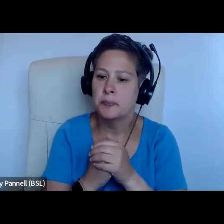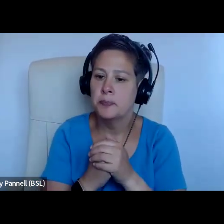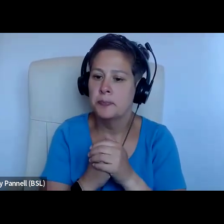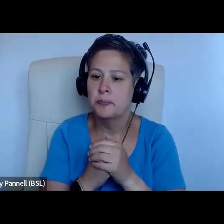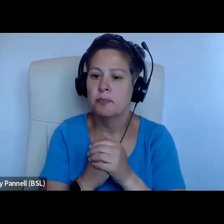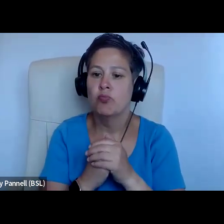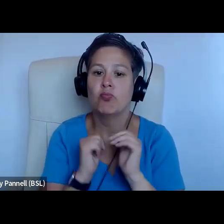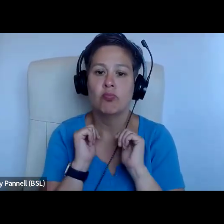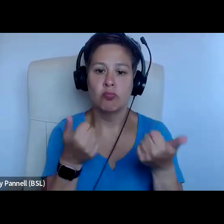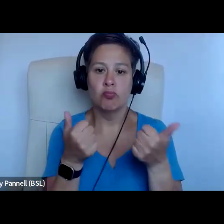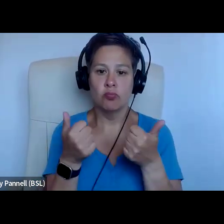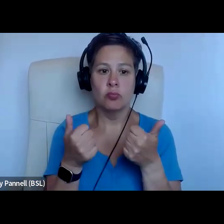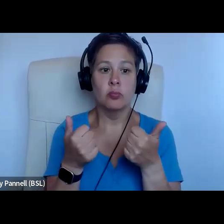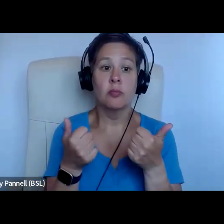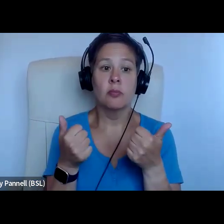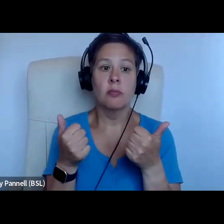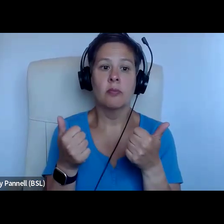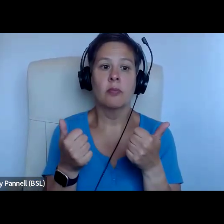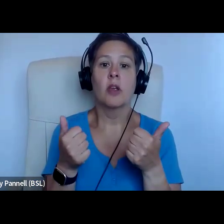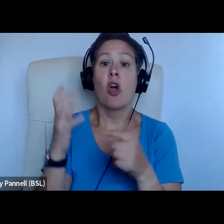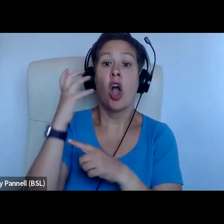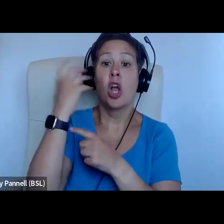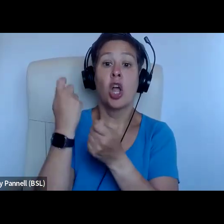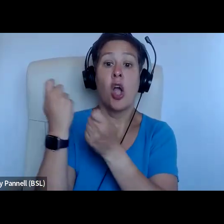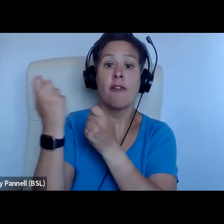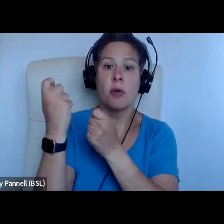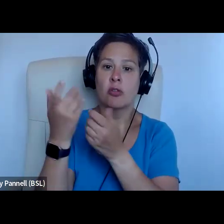I am approaching that consultation in the context of somebody who's working at a think tank.